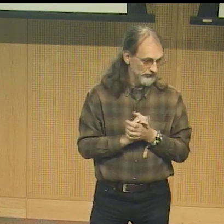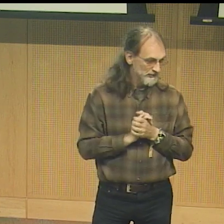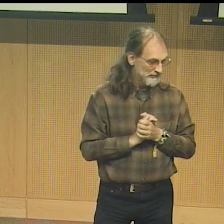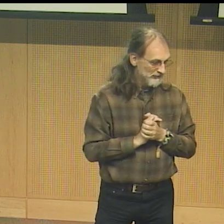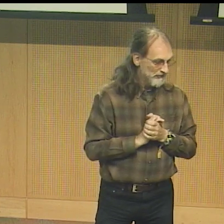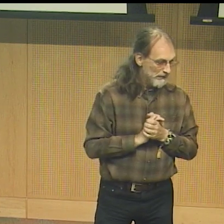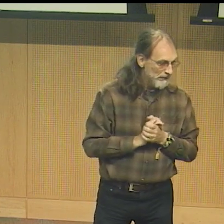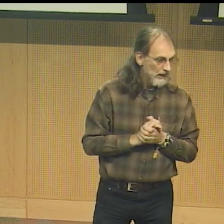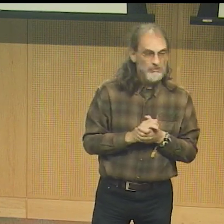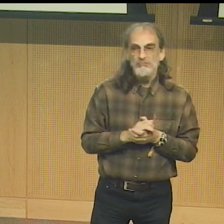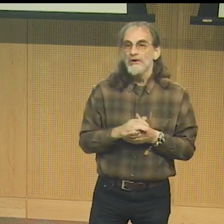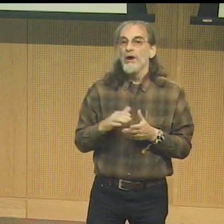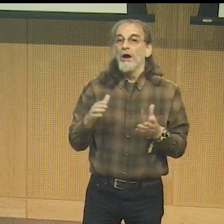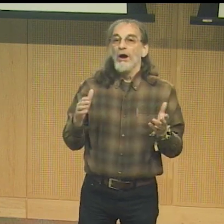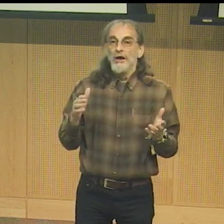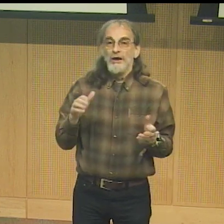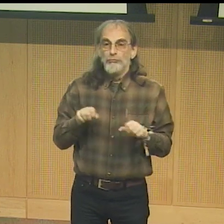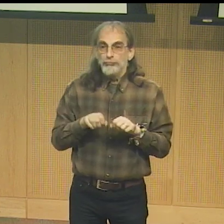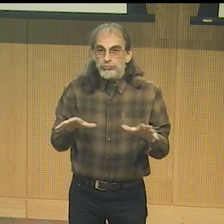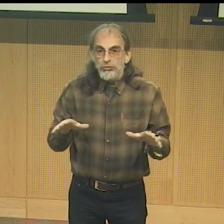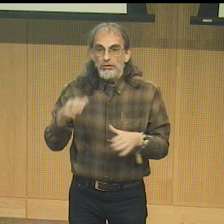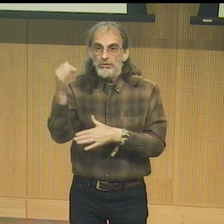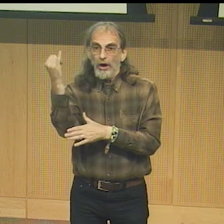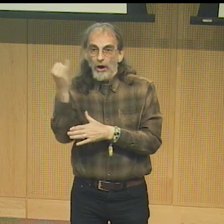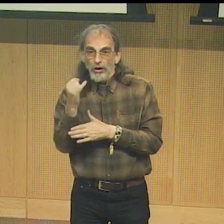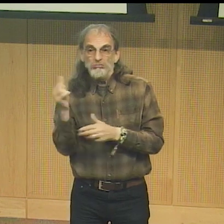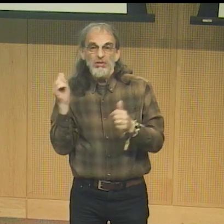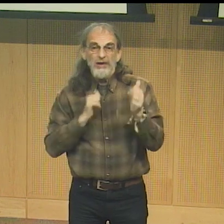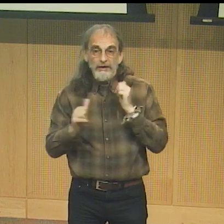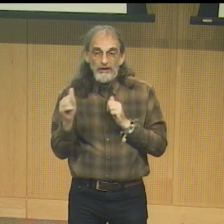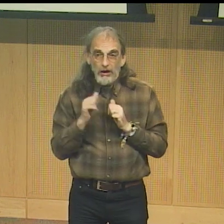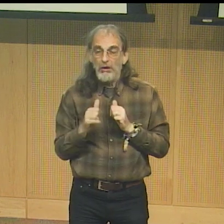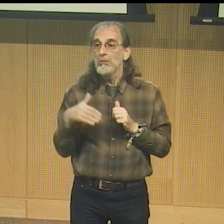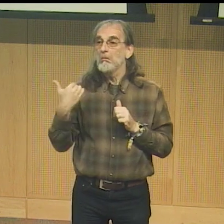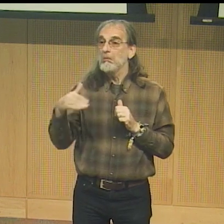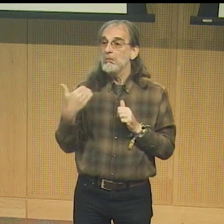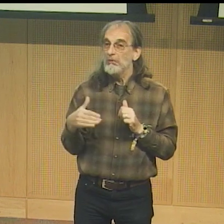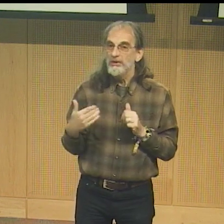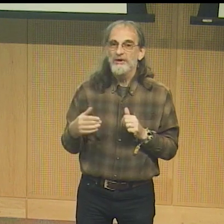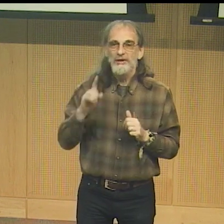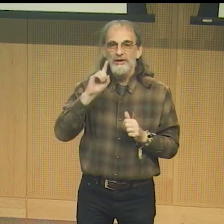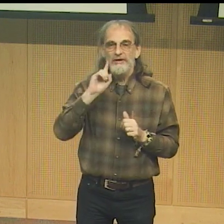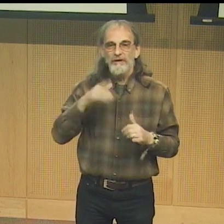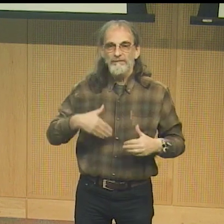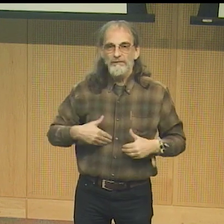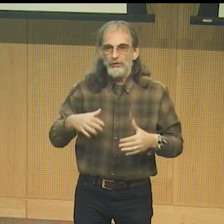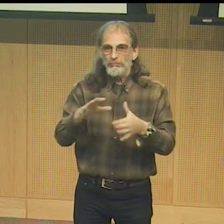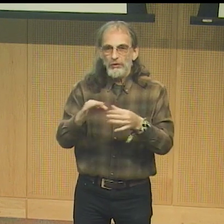So, that was one of their most recent grants. Some of the artistic efforts that have come forth from